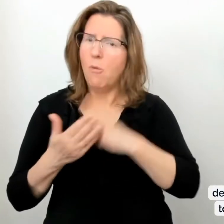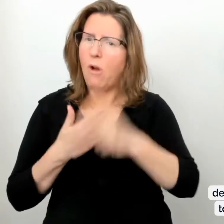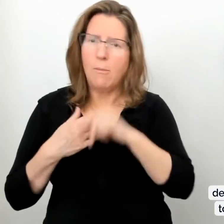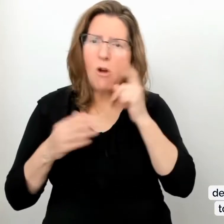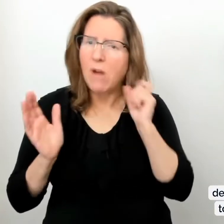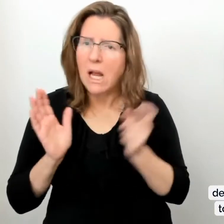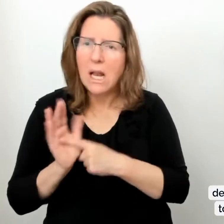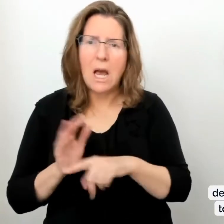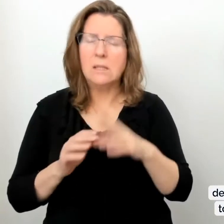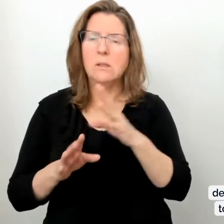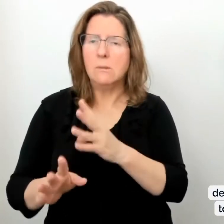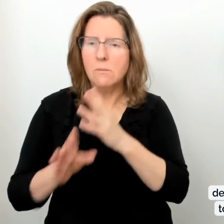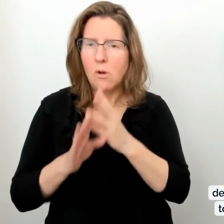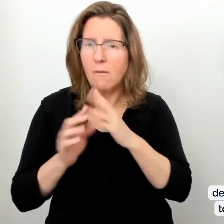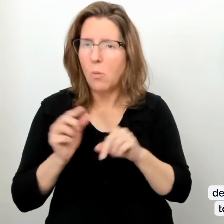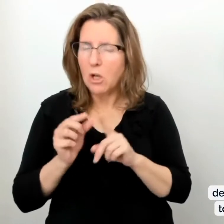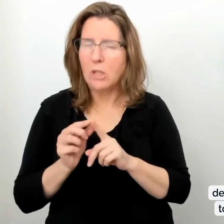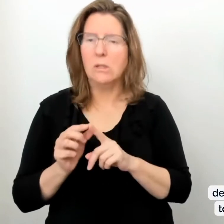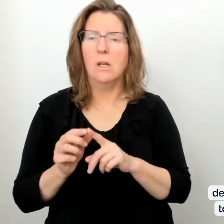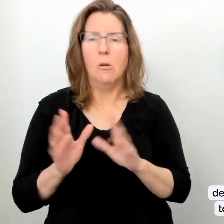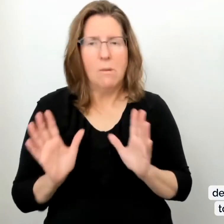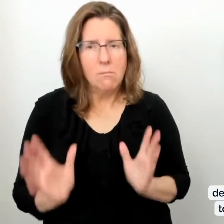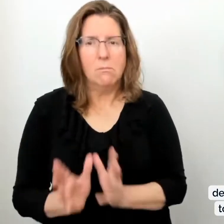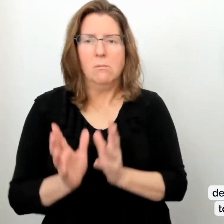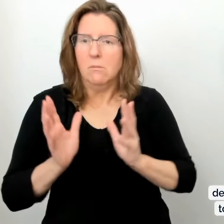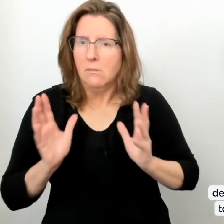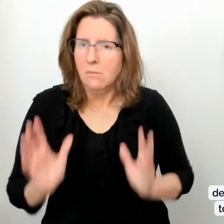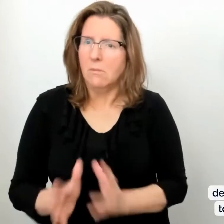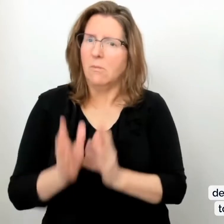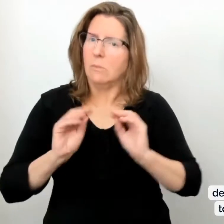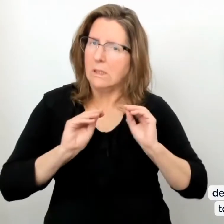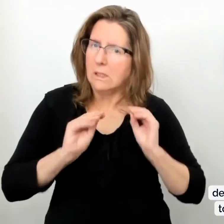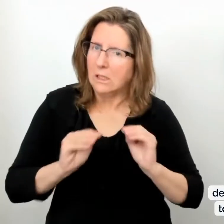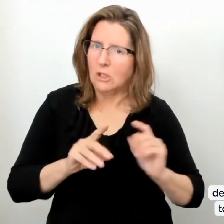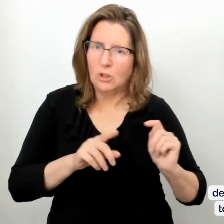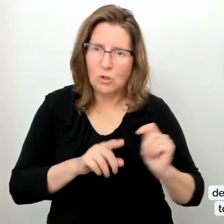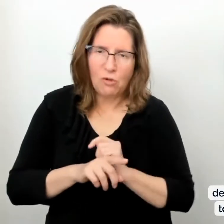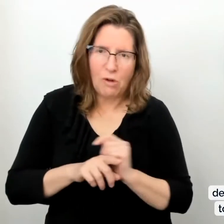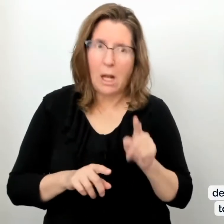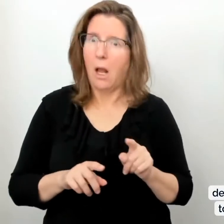But with time, encouragement and training,